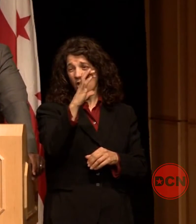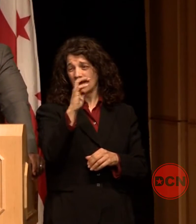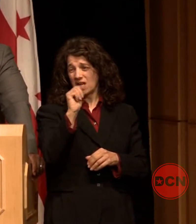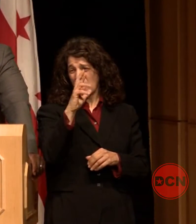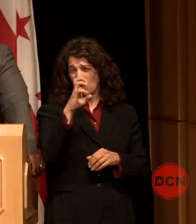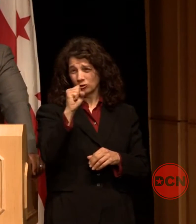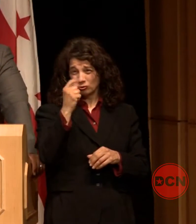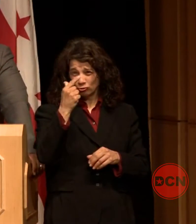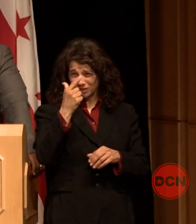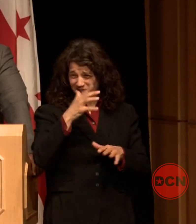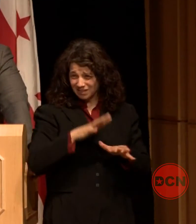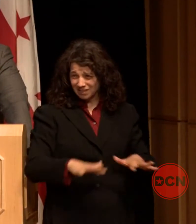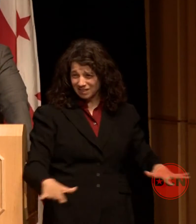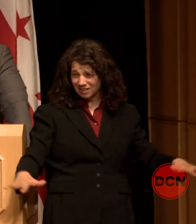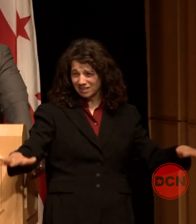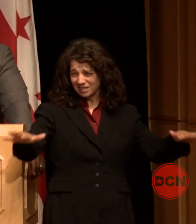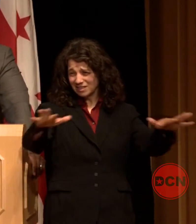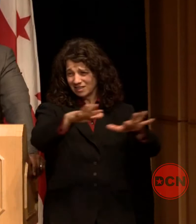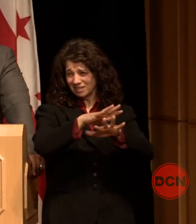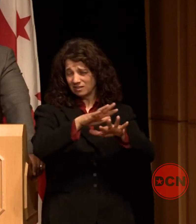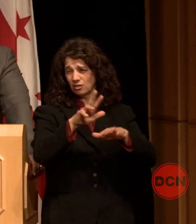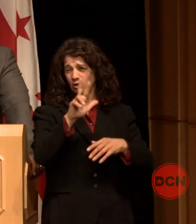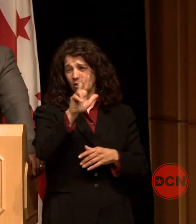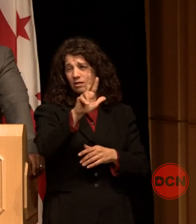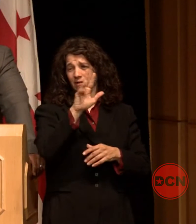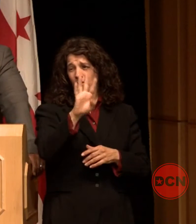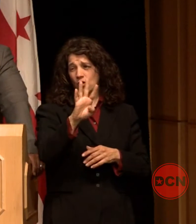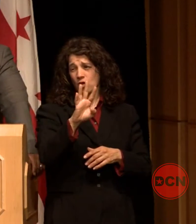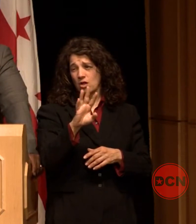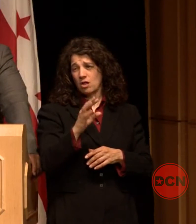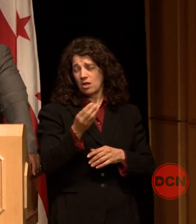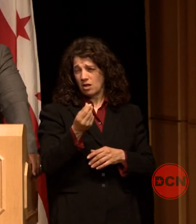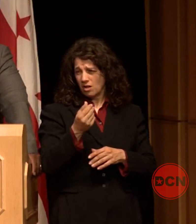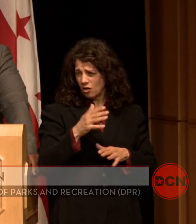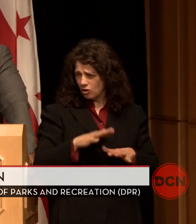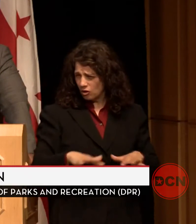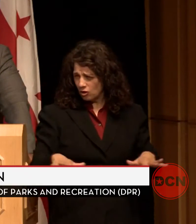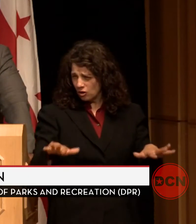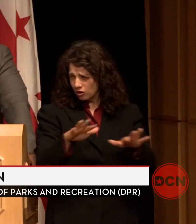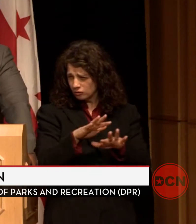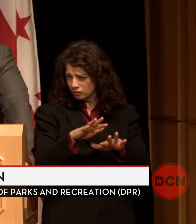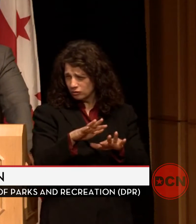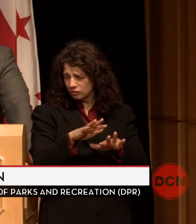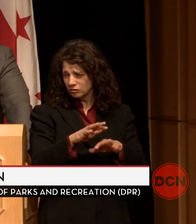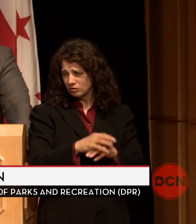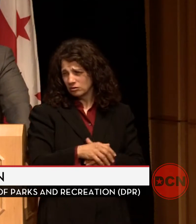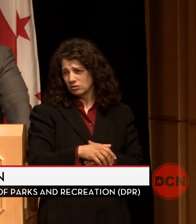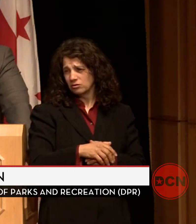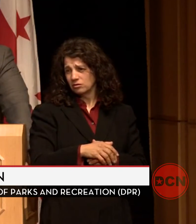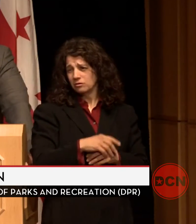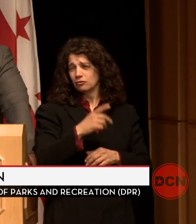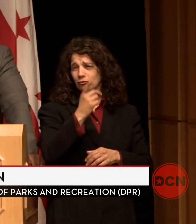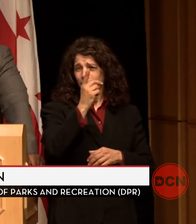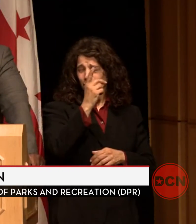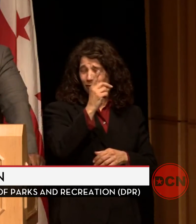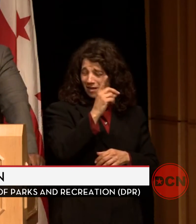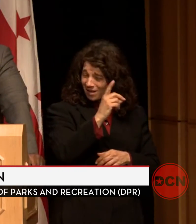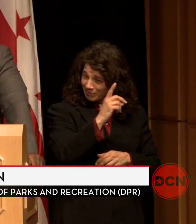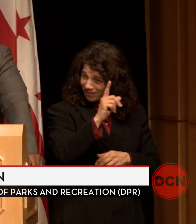371 PARKS, 12 DOG PARKS, 95 PLAYGROUNDS, 115 ATHLETIC